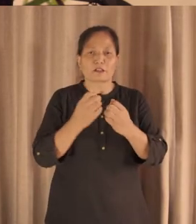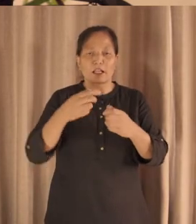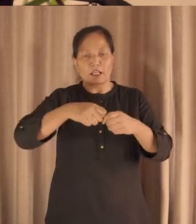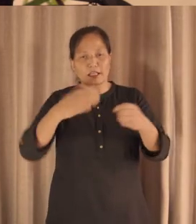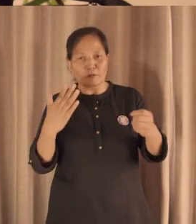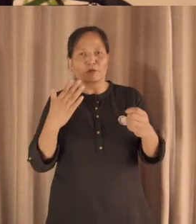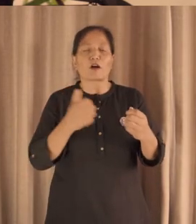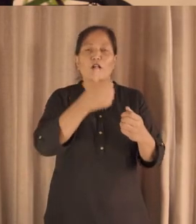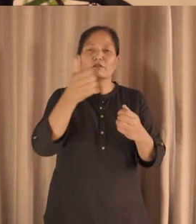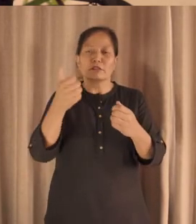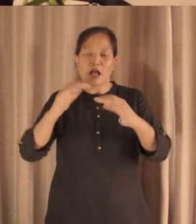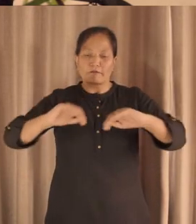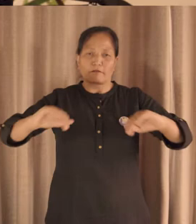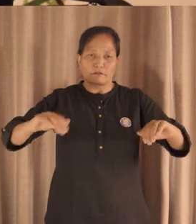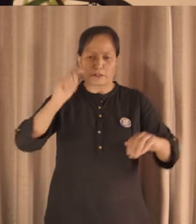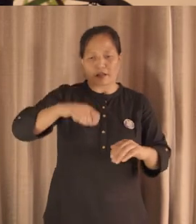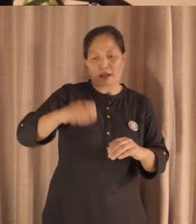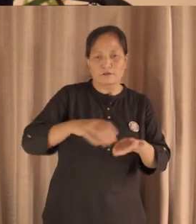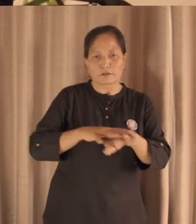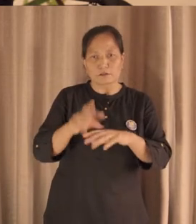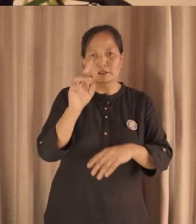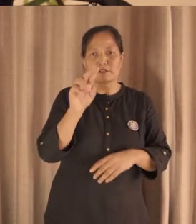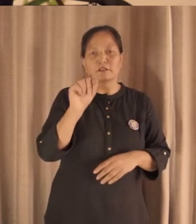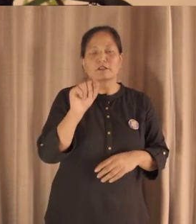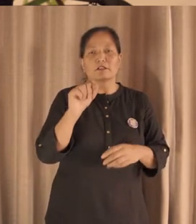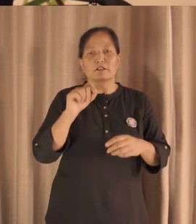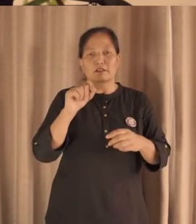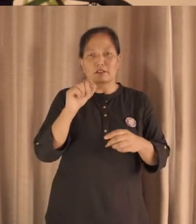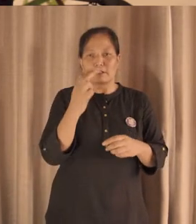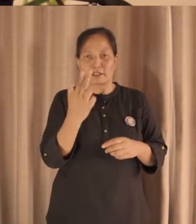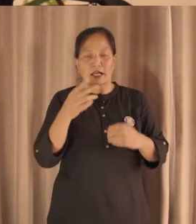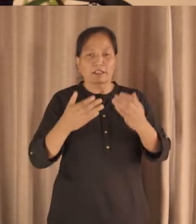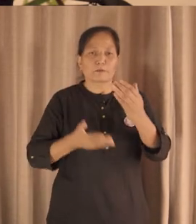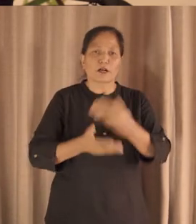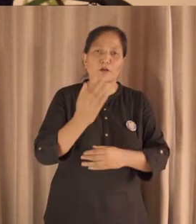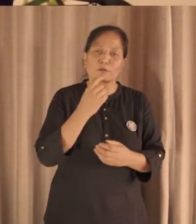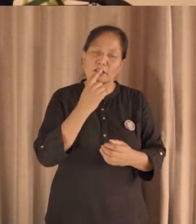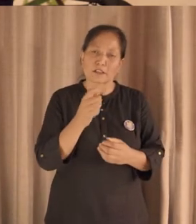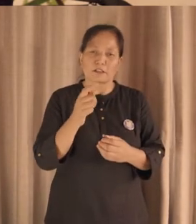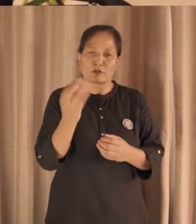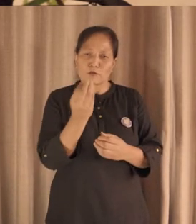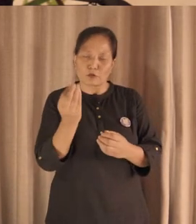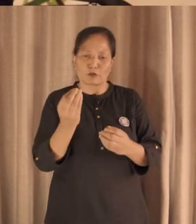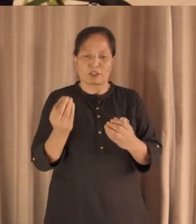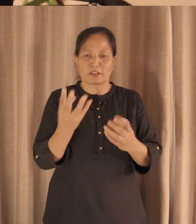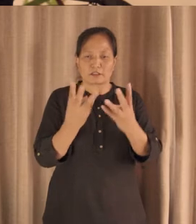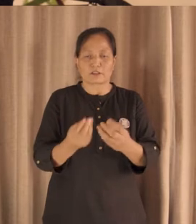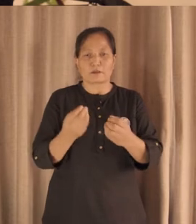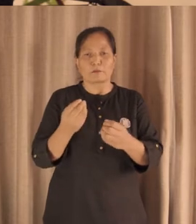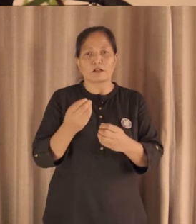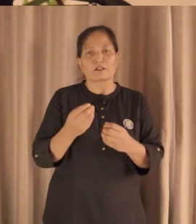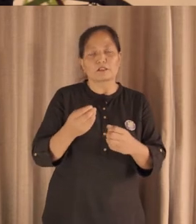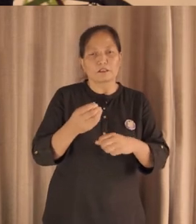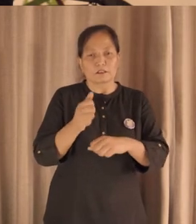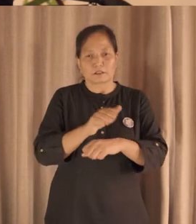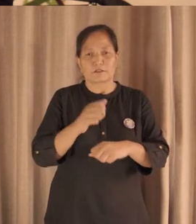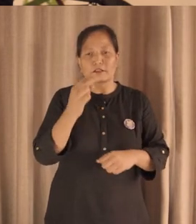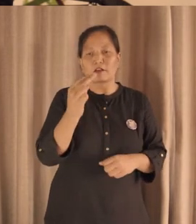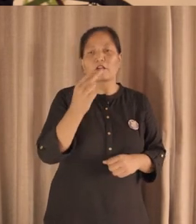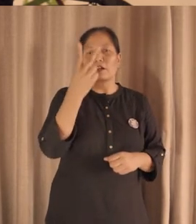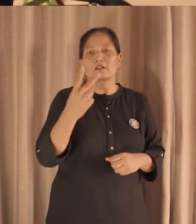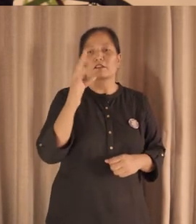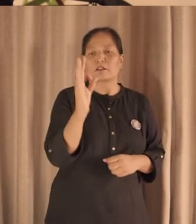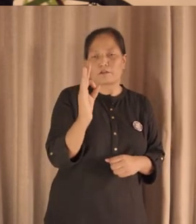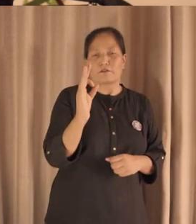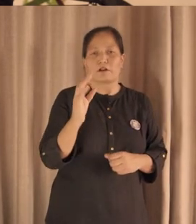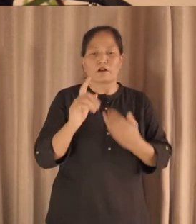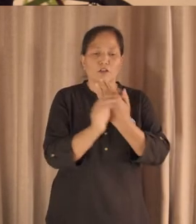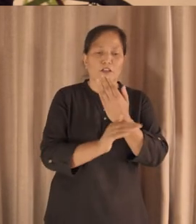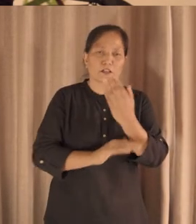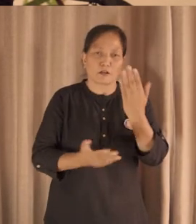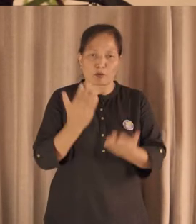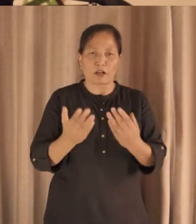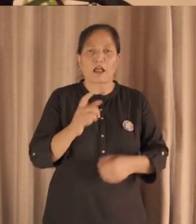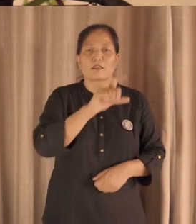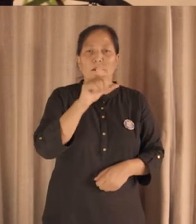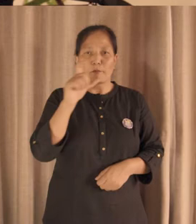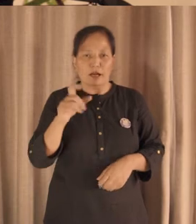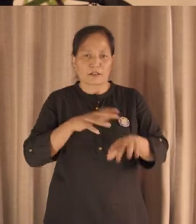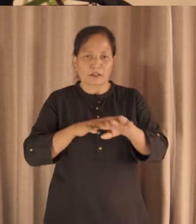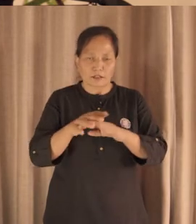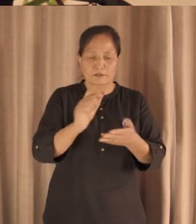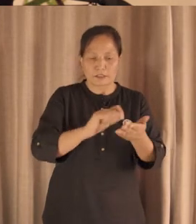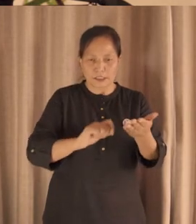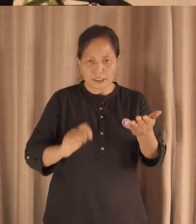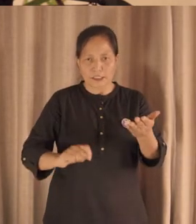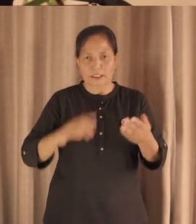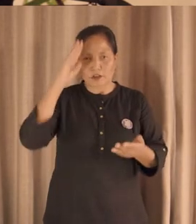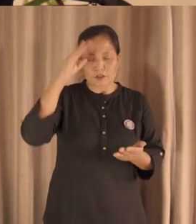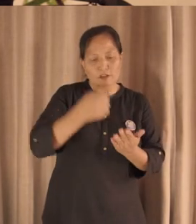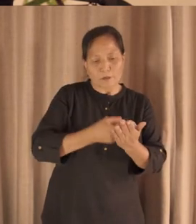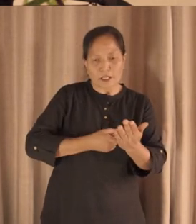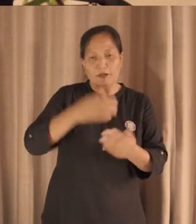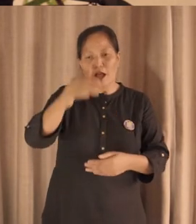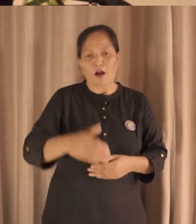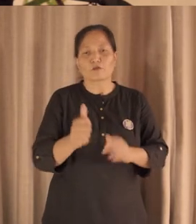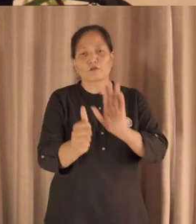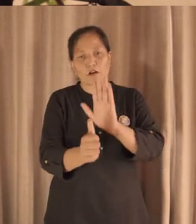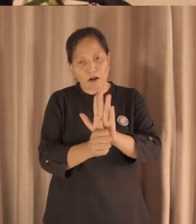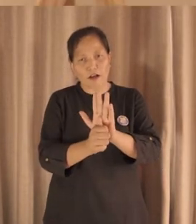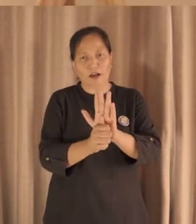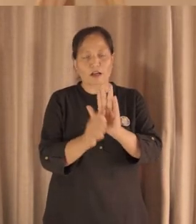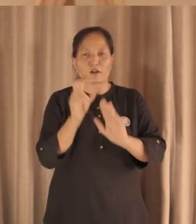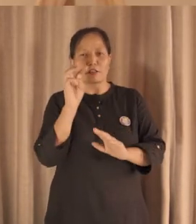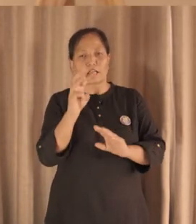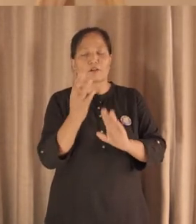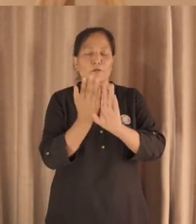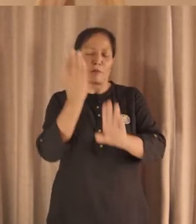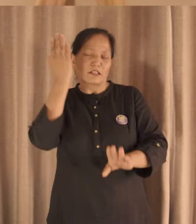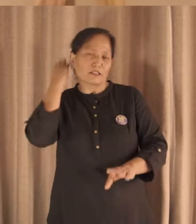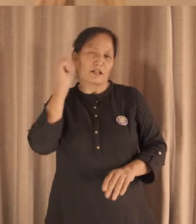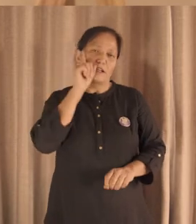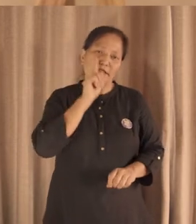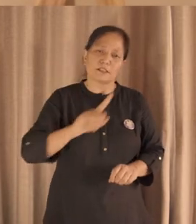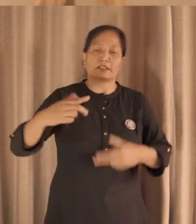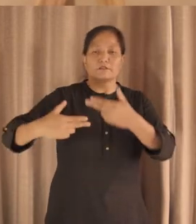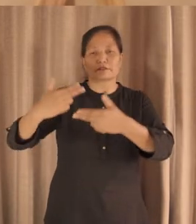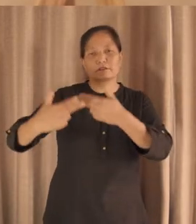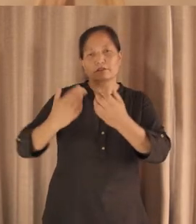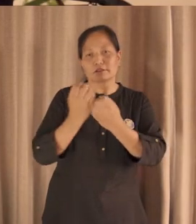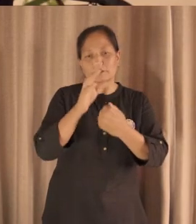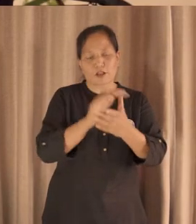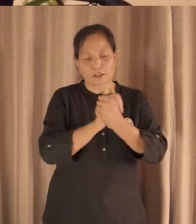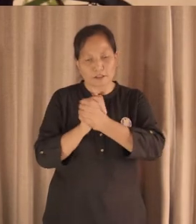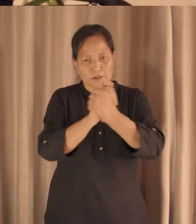when Gautam Buddha left his home, he was 32-34 years old, BP Koirala in 2007 B.S. was 34